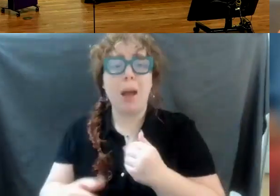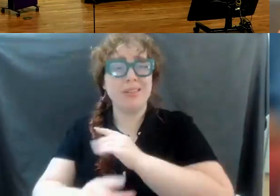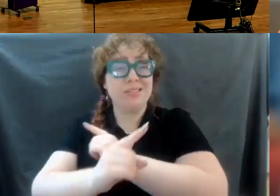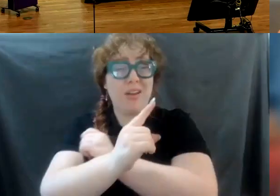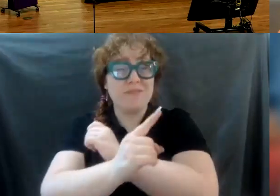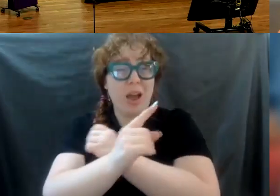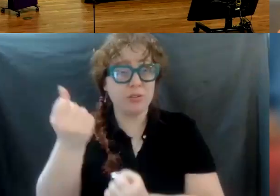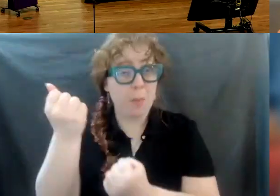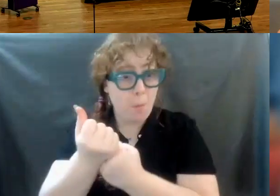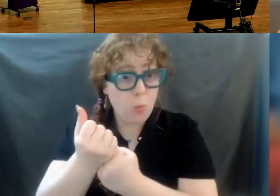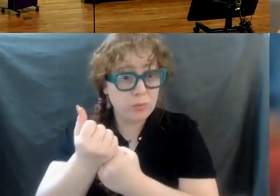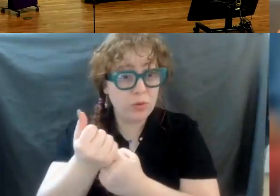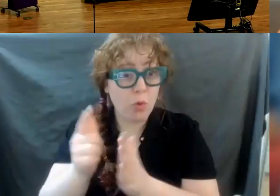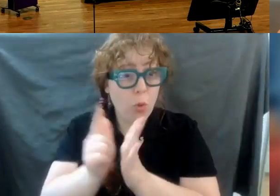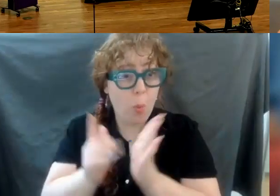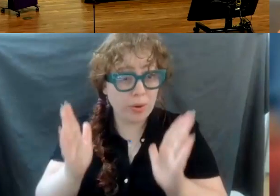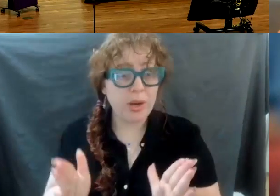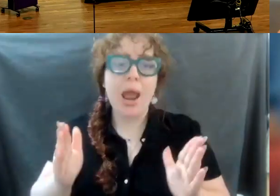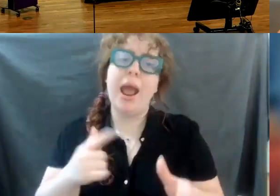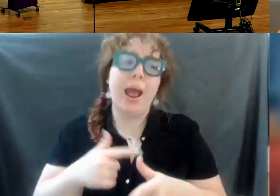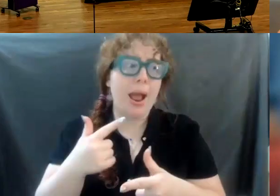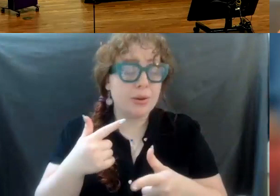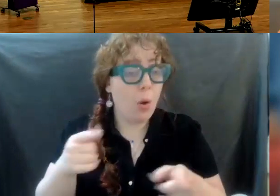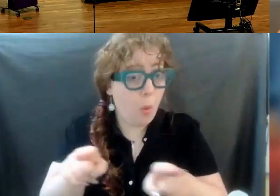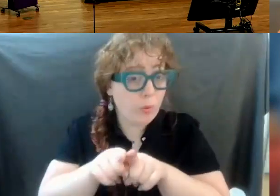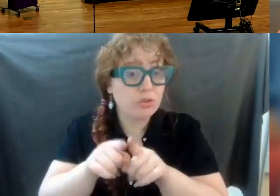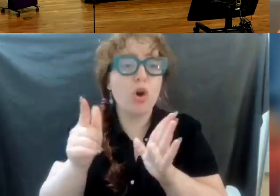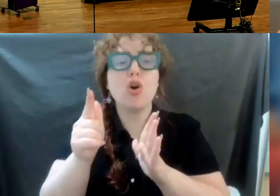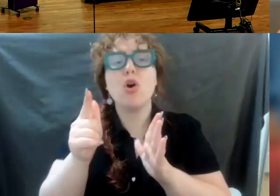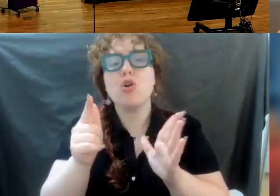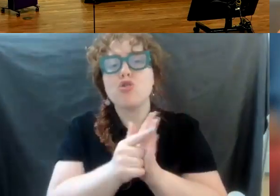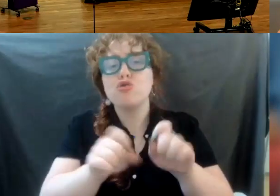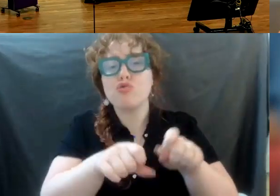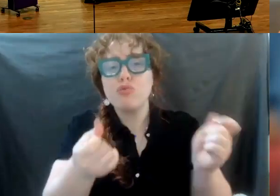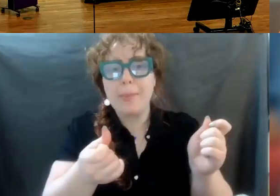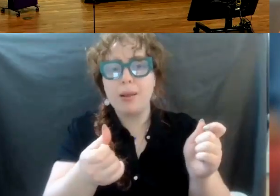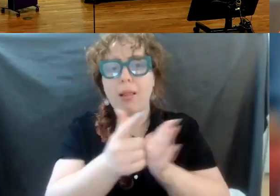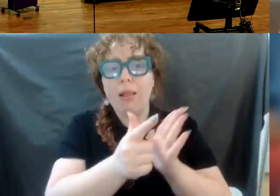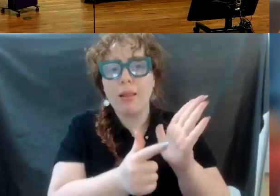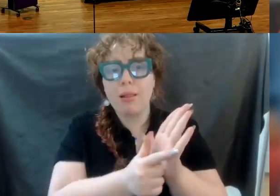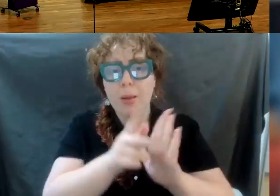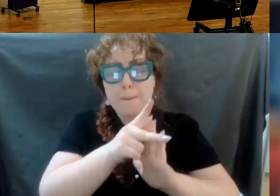the criminal legal system, policy change and so I've had the privilege of collaborating with folks at Access Living specifically around